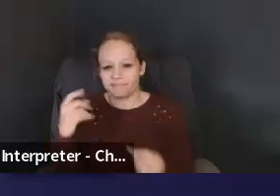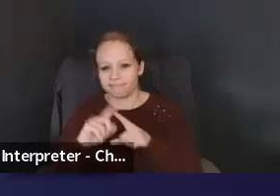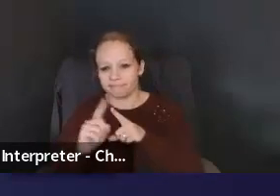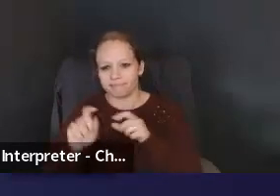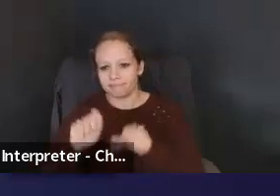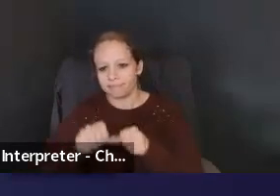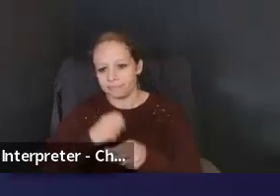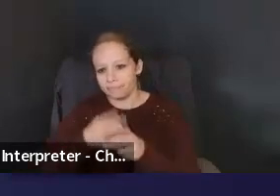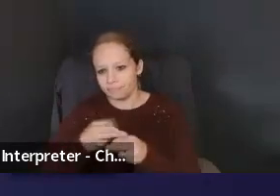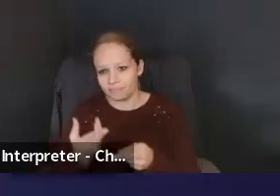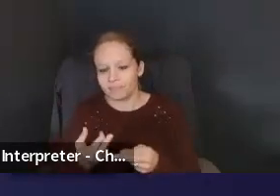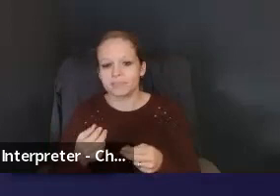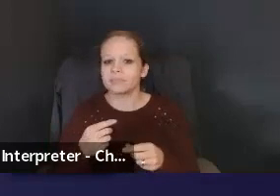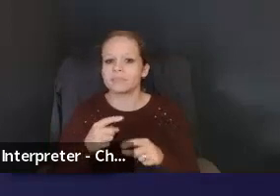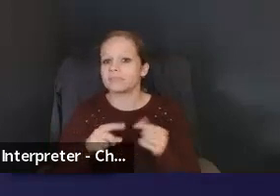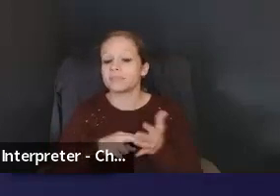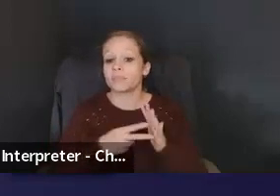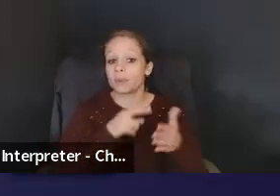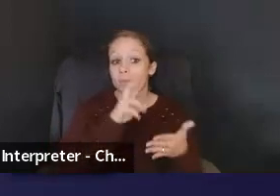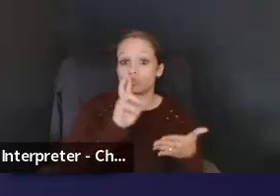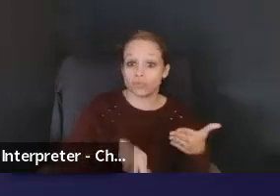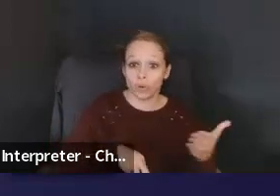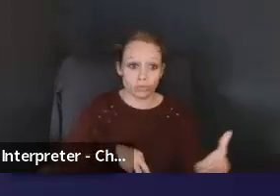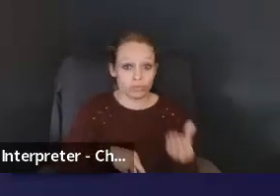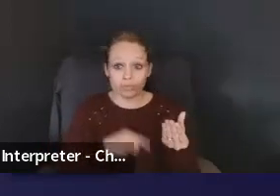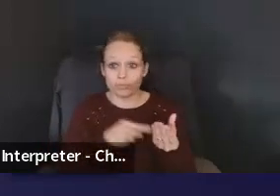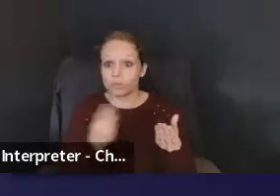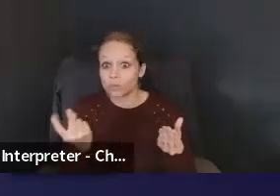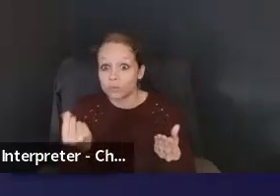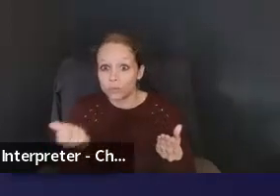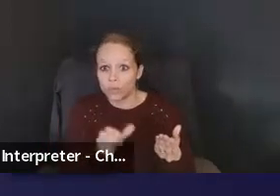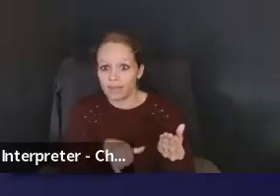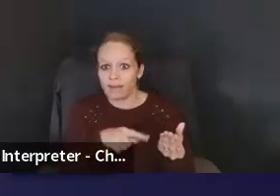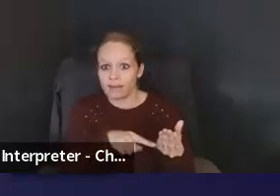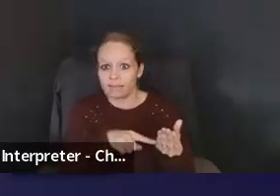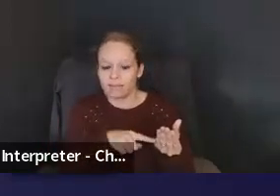it's what we're going to do with the results of the project, right? Dr. Gooden: Mhmm. And, you